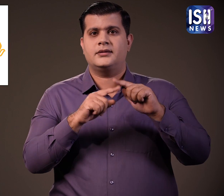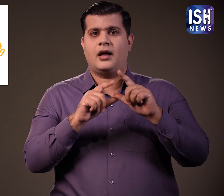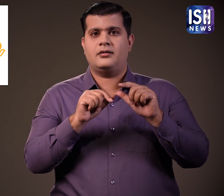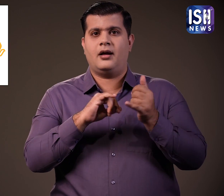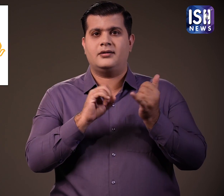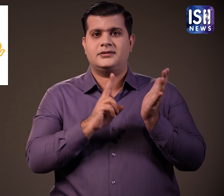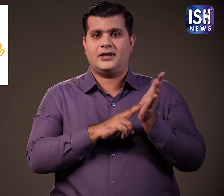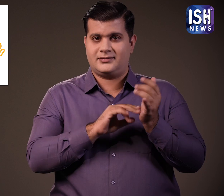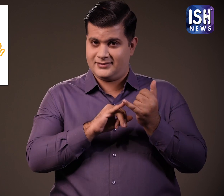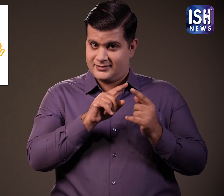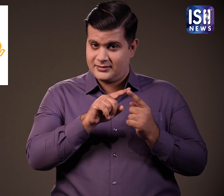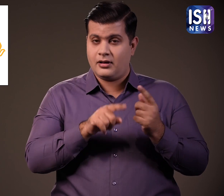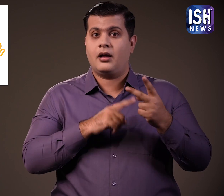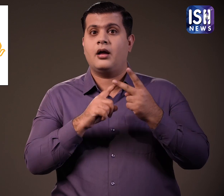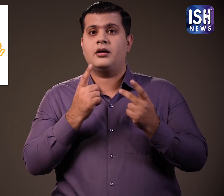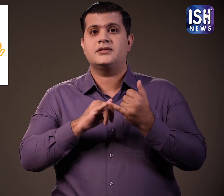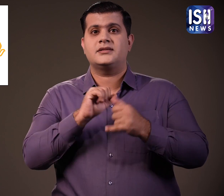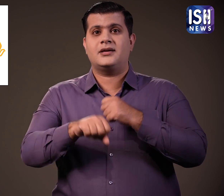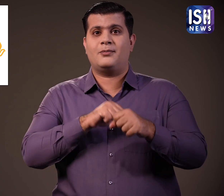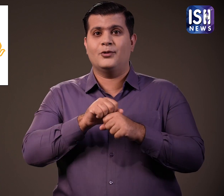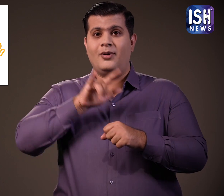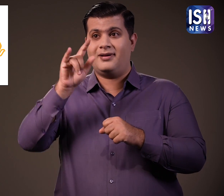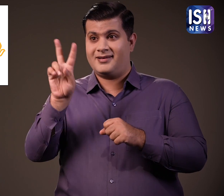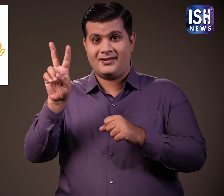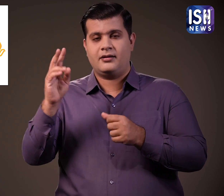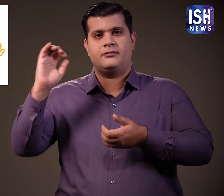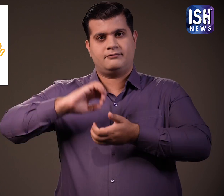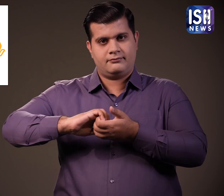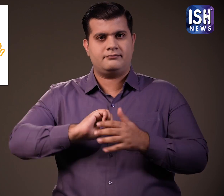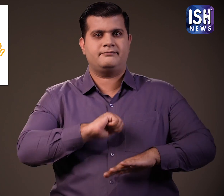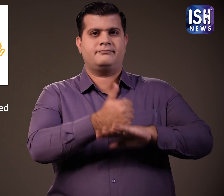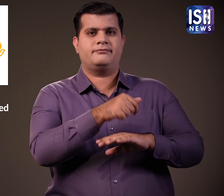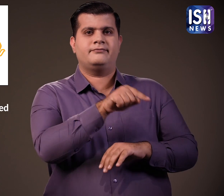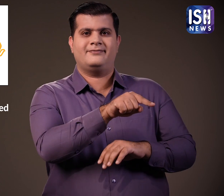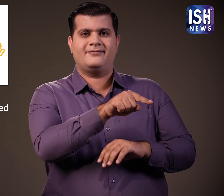It is a joint venture of Tata Sons & Singapore Airlines.